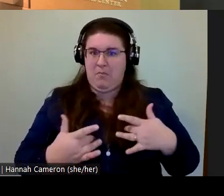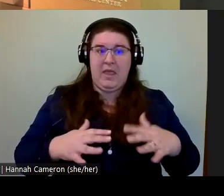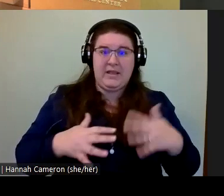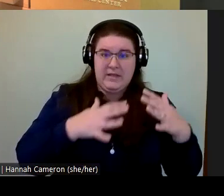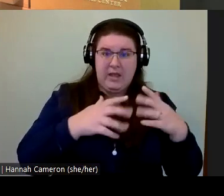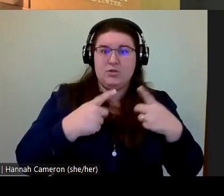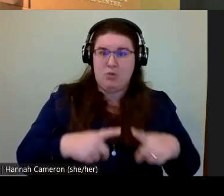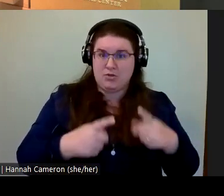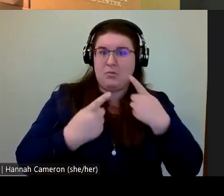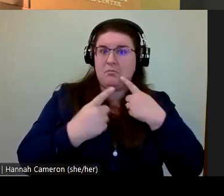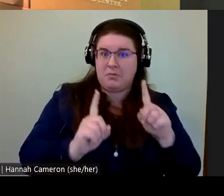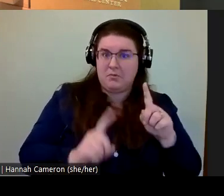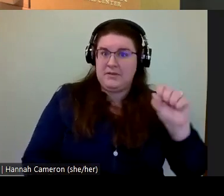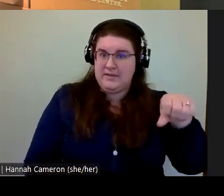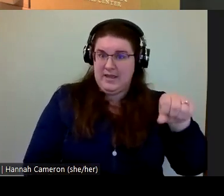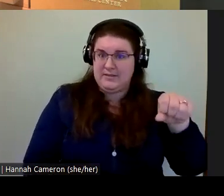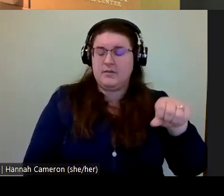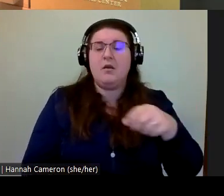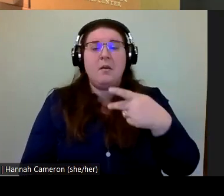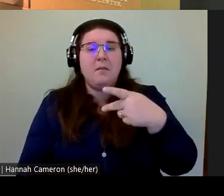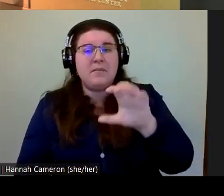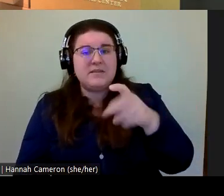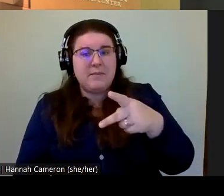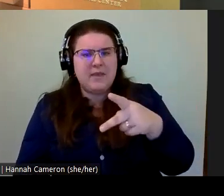uh but our colleagues in Primary Care were saying we don't just have depressed and anxious patients